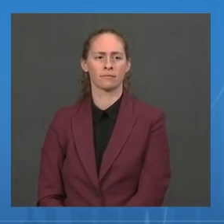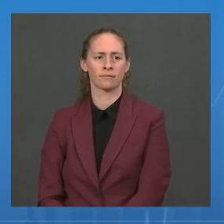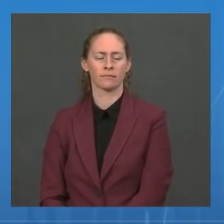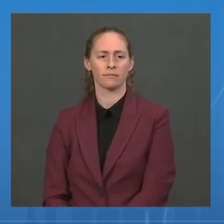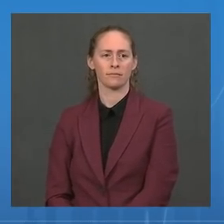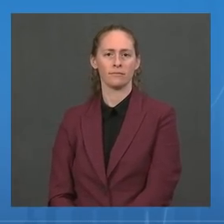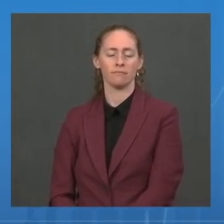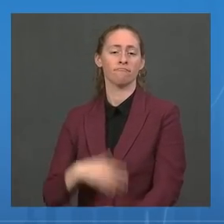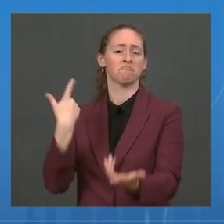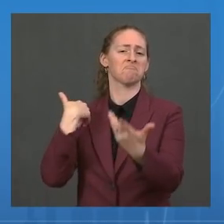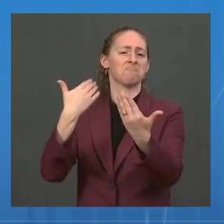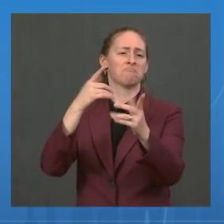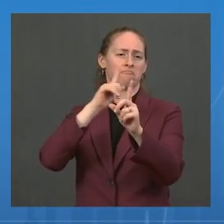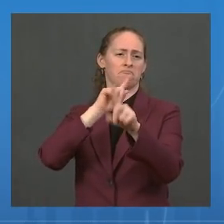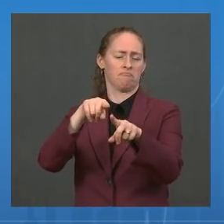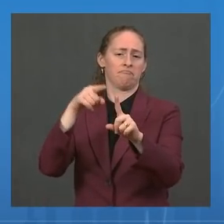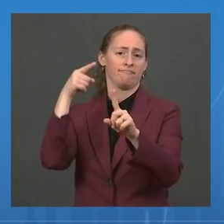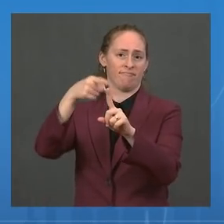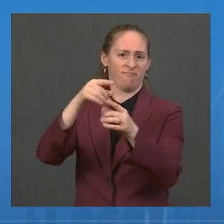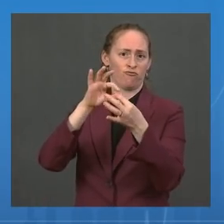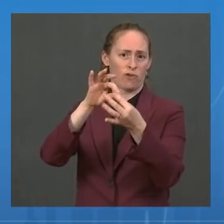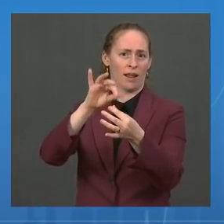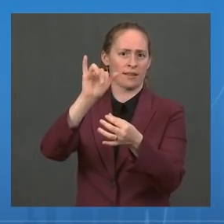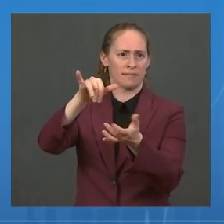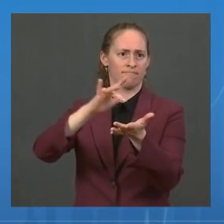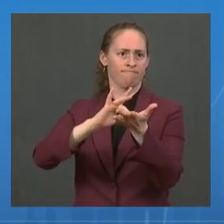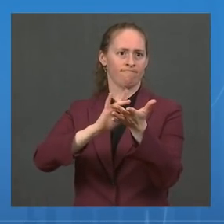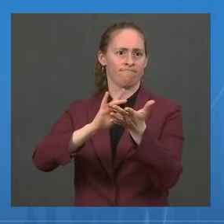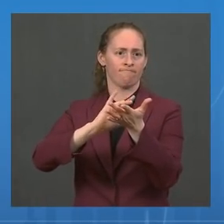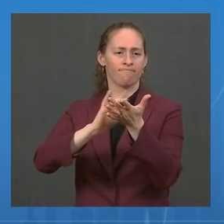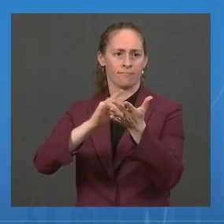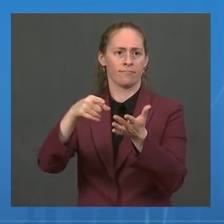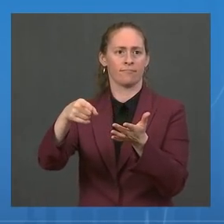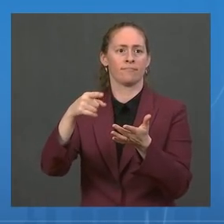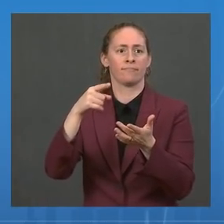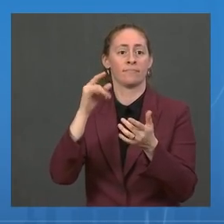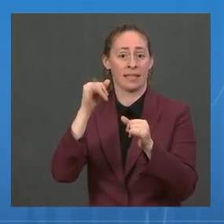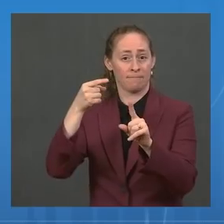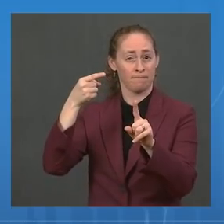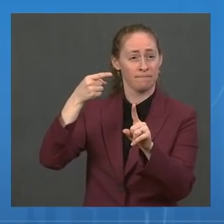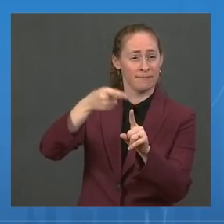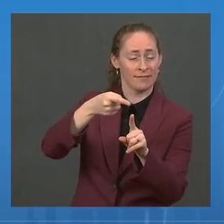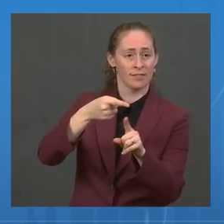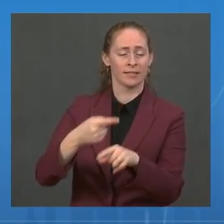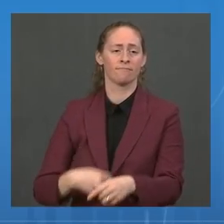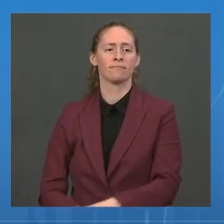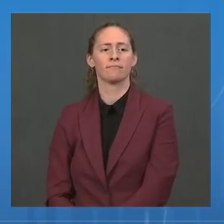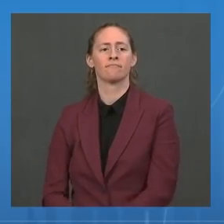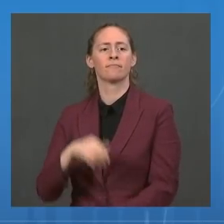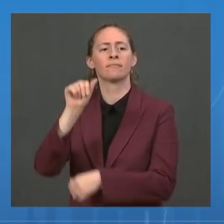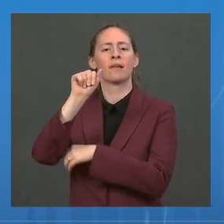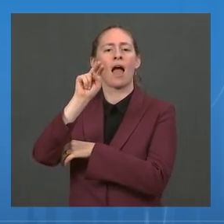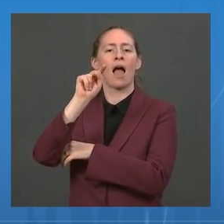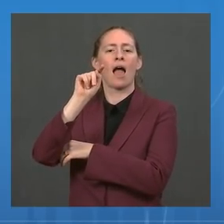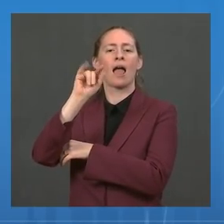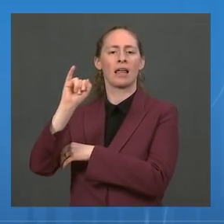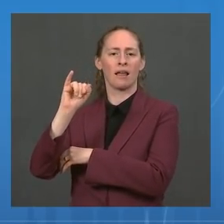The news of the efficacy of this particular antiviral is obviously very good news.